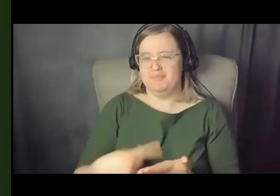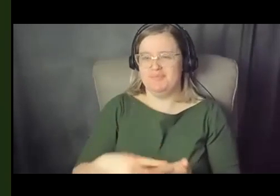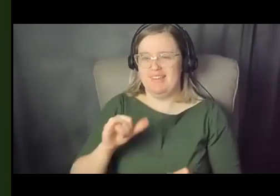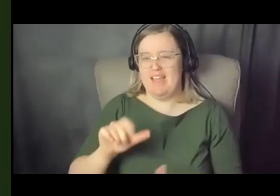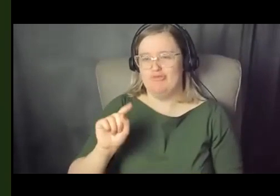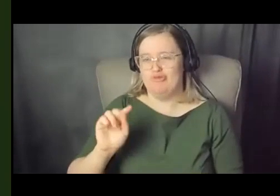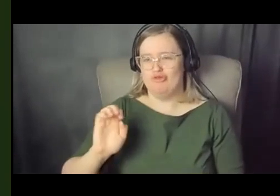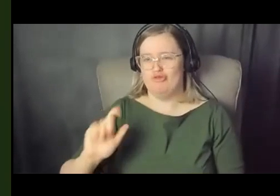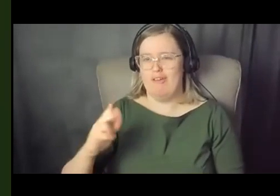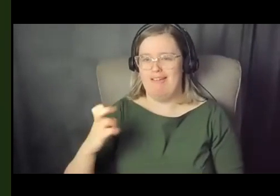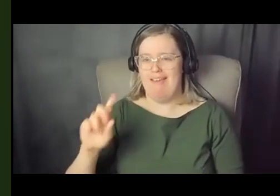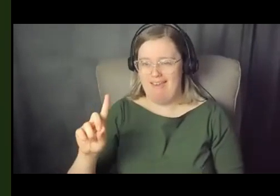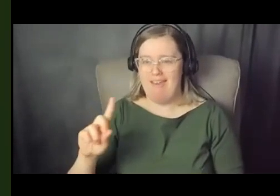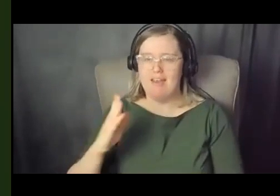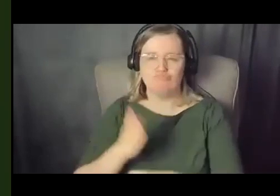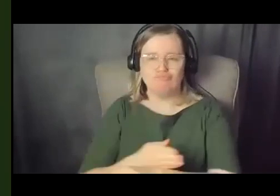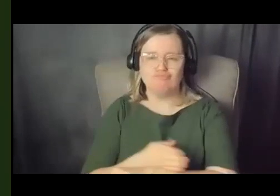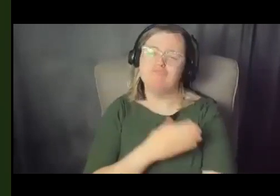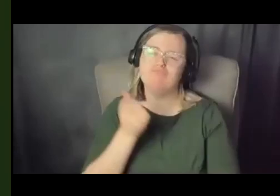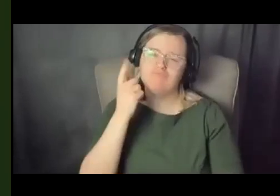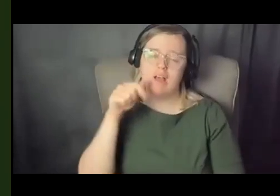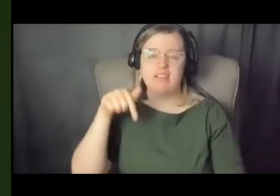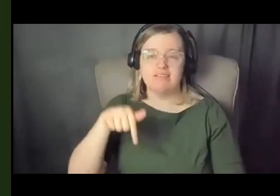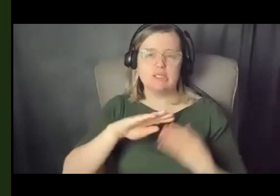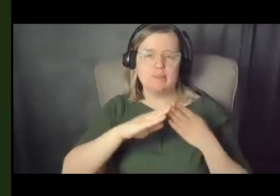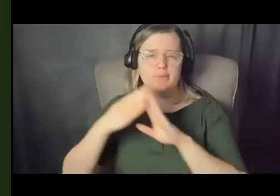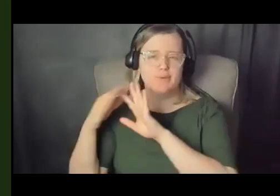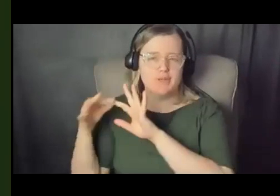I do want to acknowledge, it's a community relations